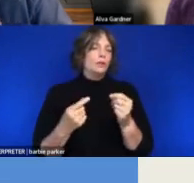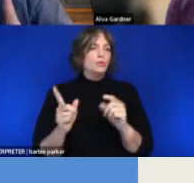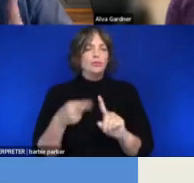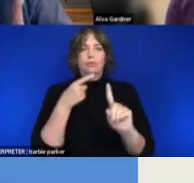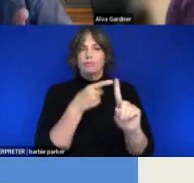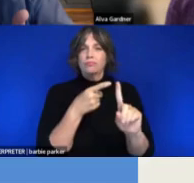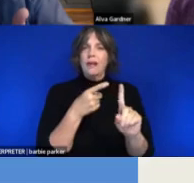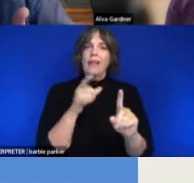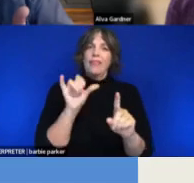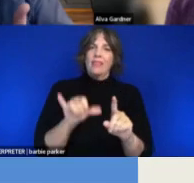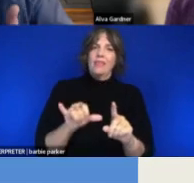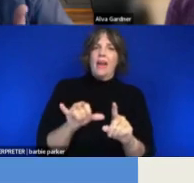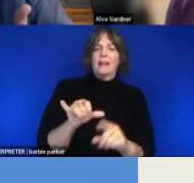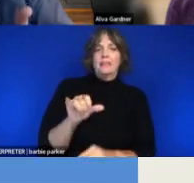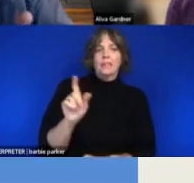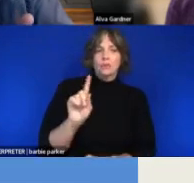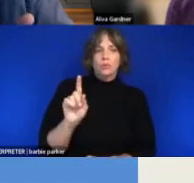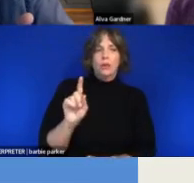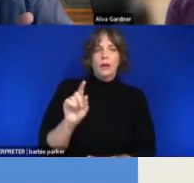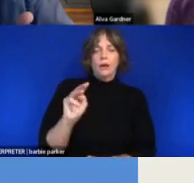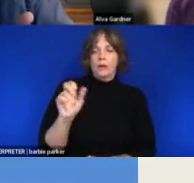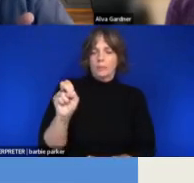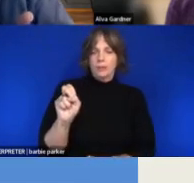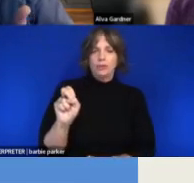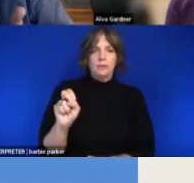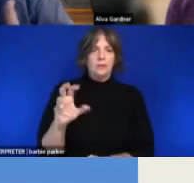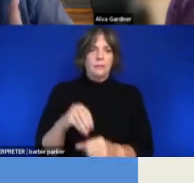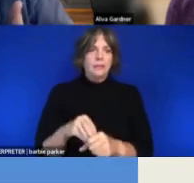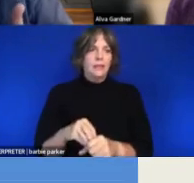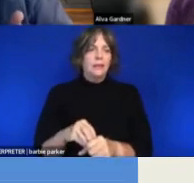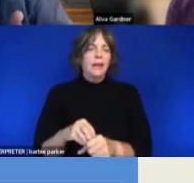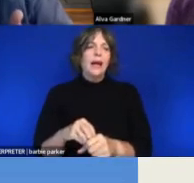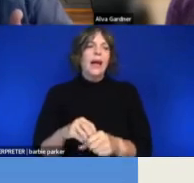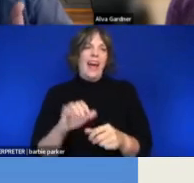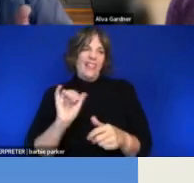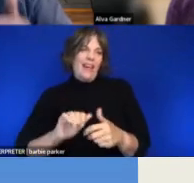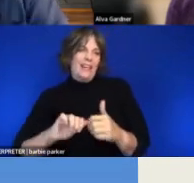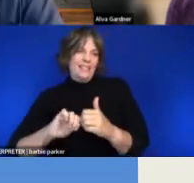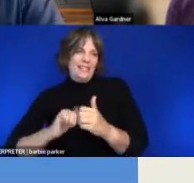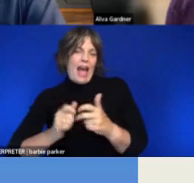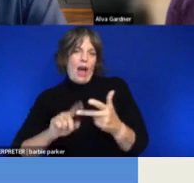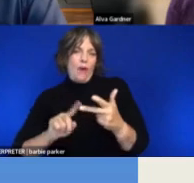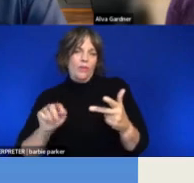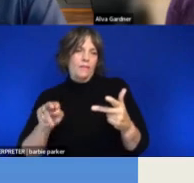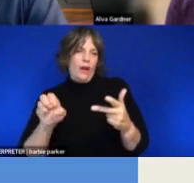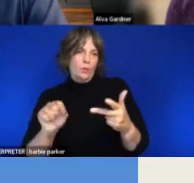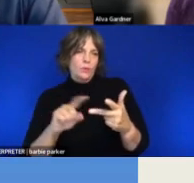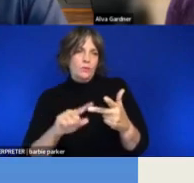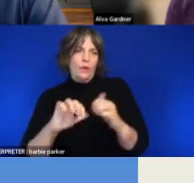provides the how, that gets us to the why, and when we use those, it really helps us focus